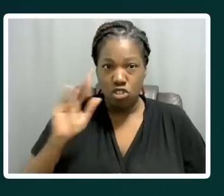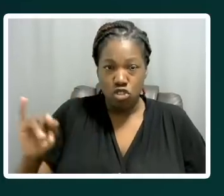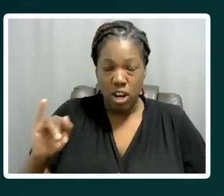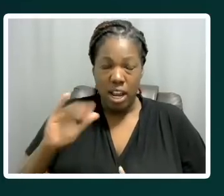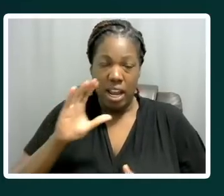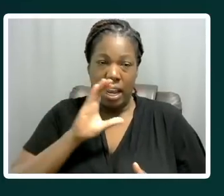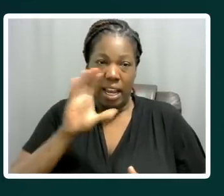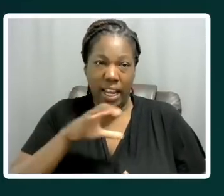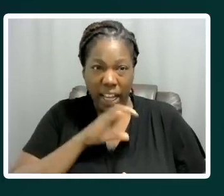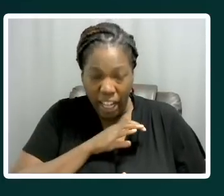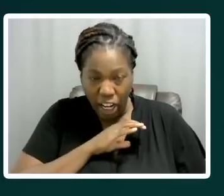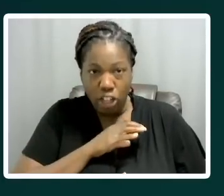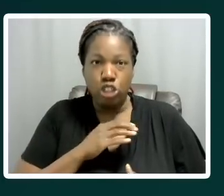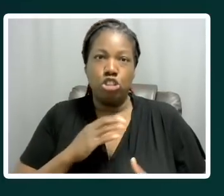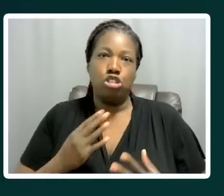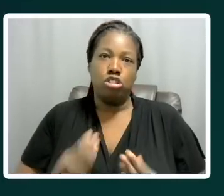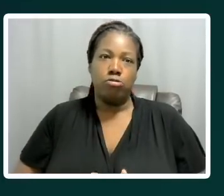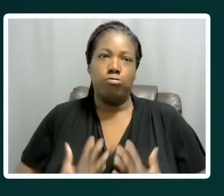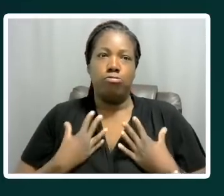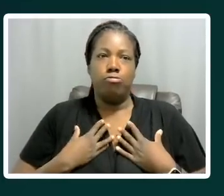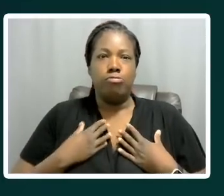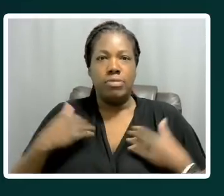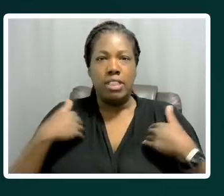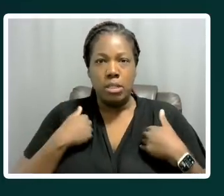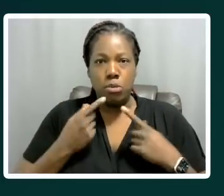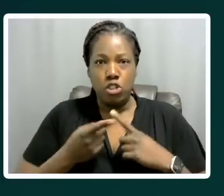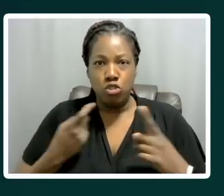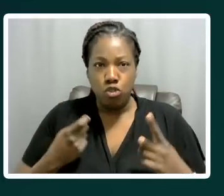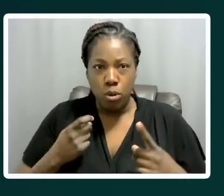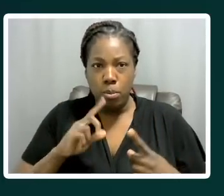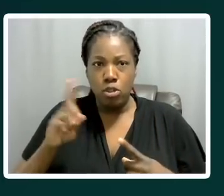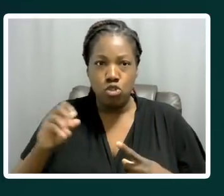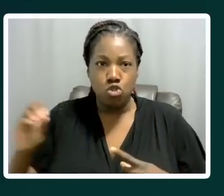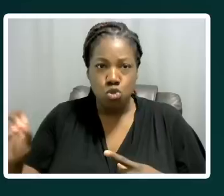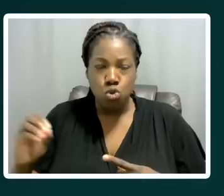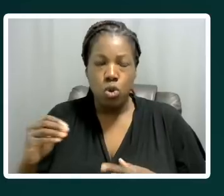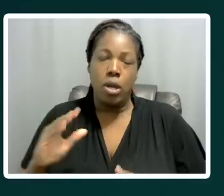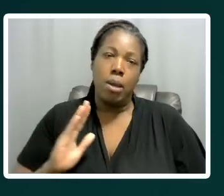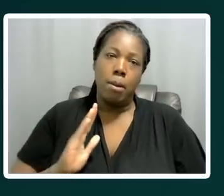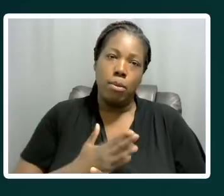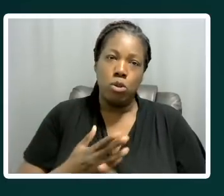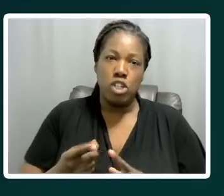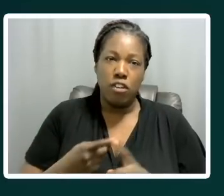National Zoo, music from folkways, and more. From Tammy the Golden Lion Tamarin to the Data